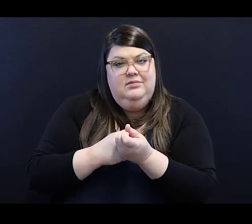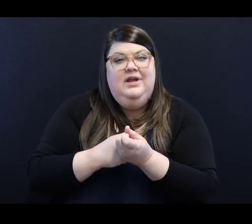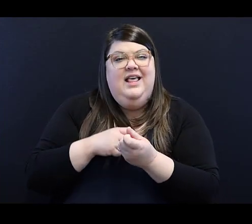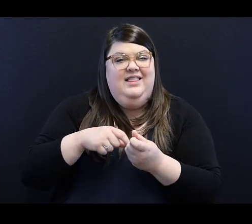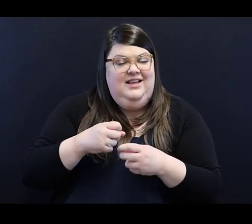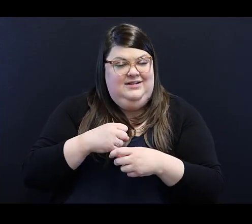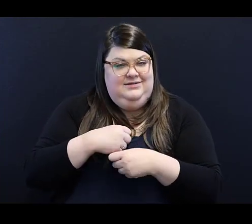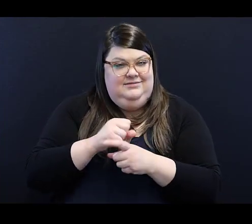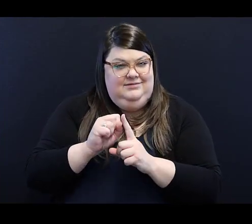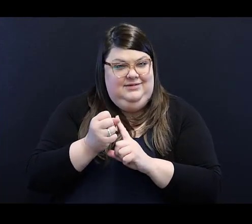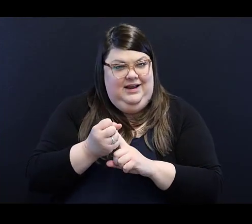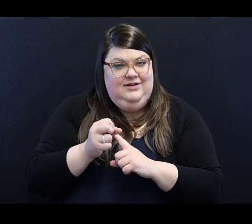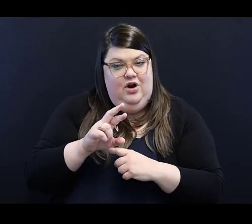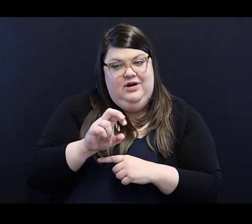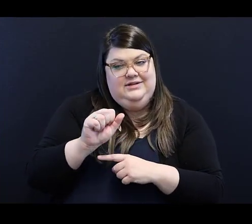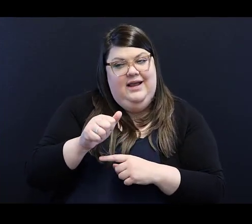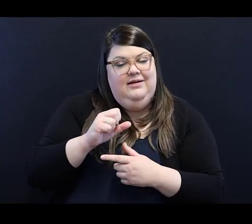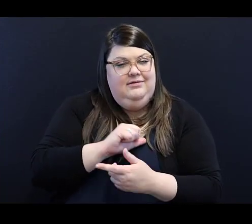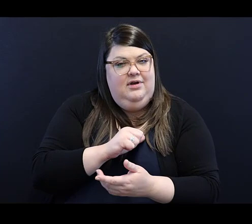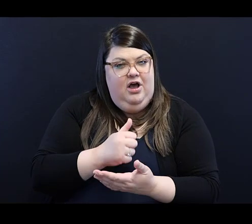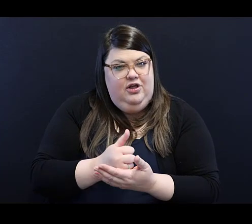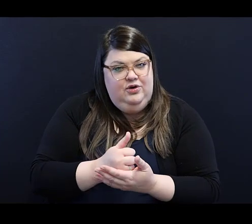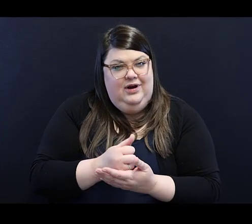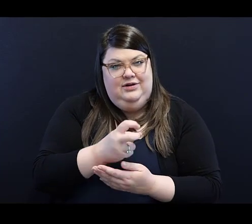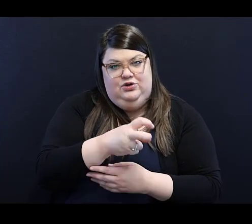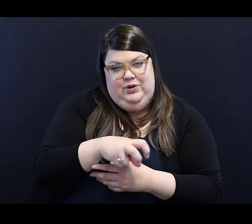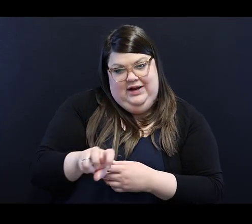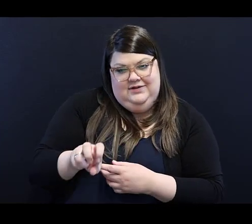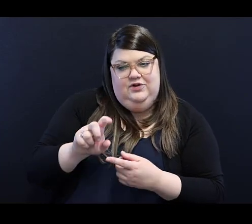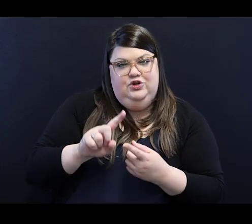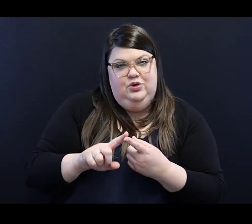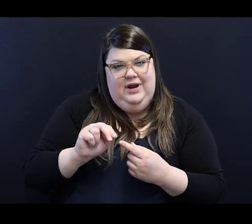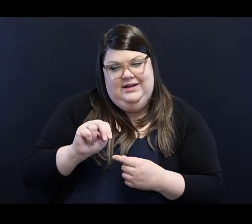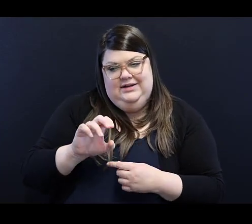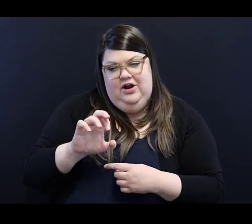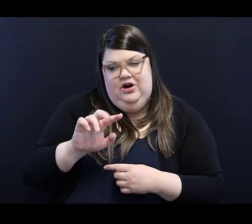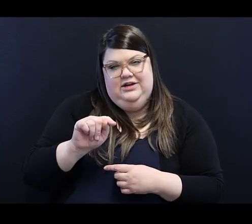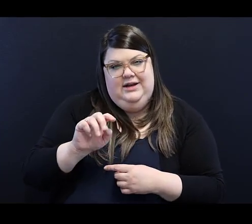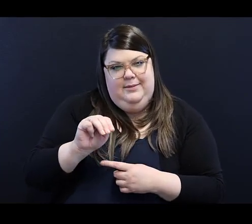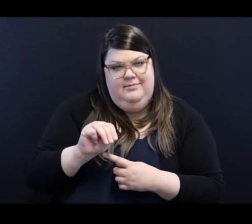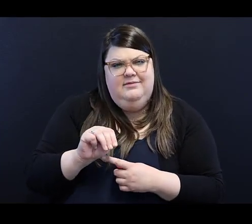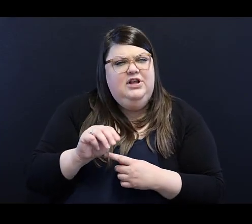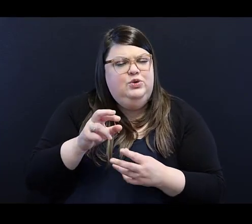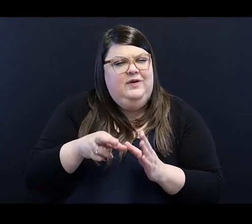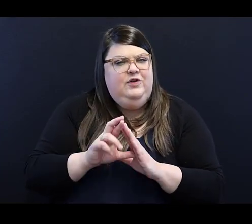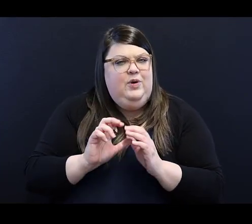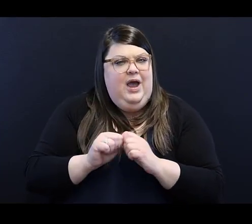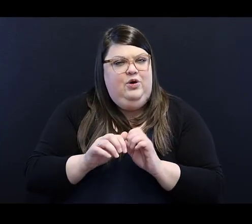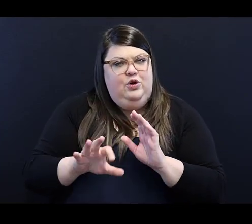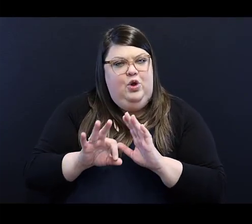grantee to transfer website hosting to the NCRTM. Let’s review how to locate the NCRTM Library